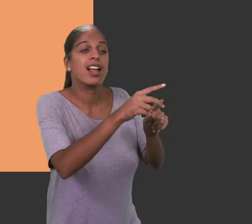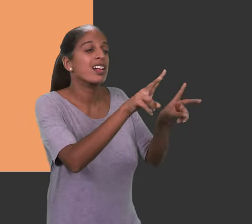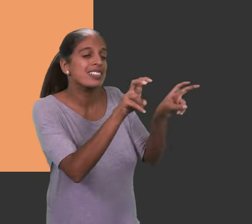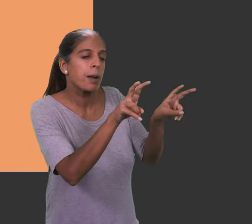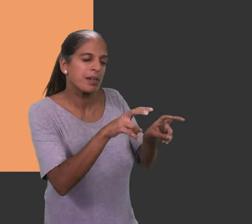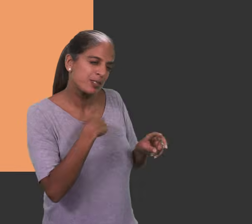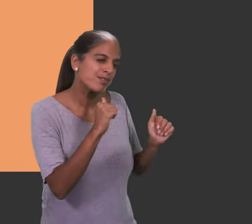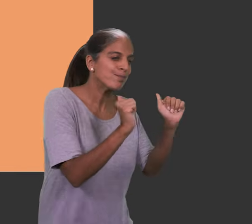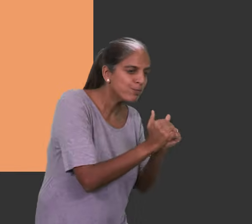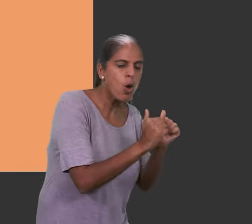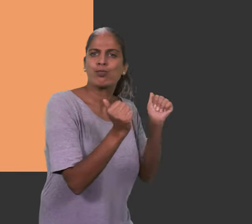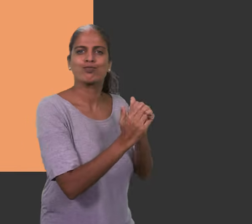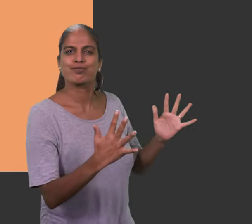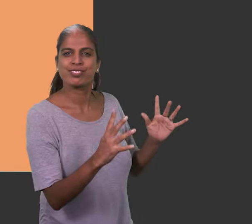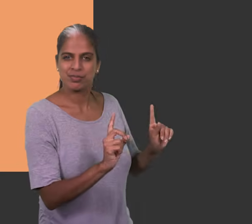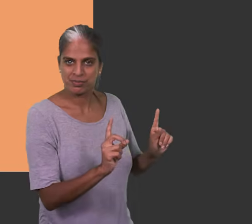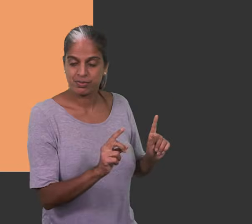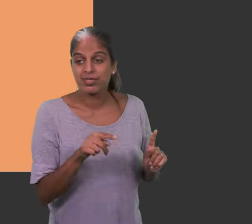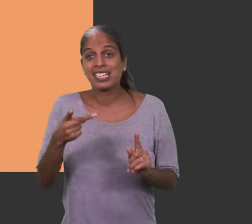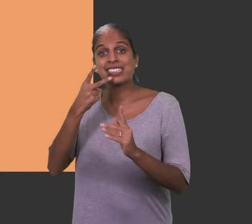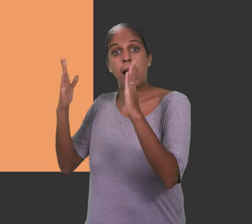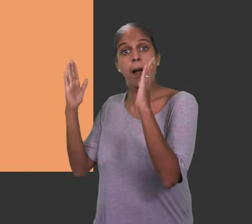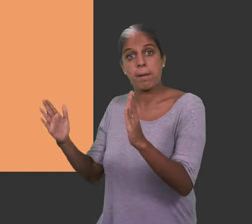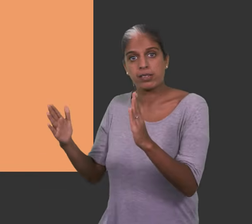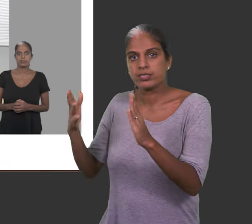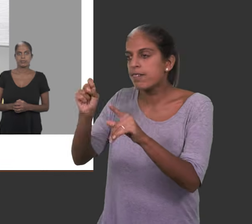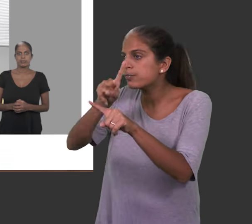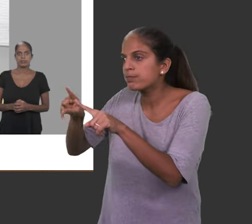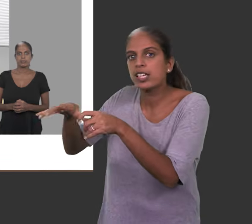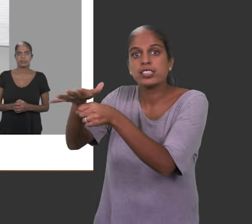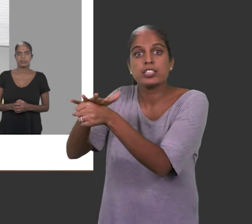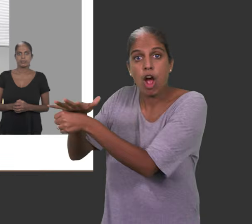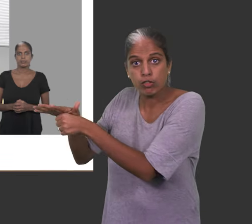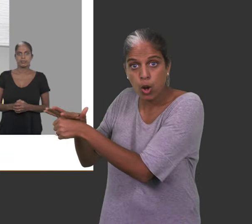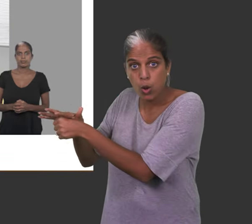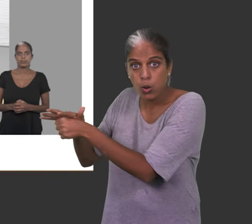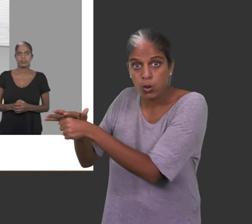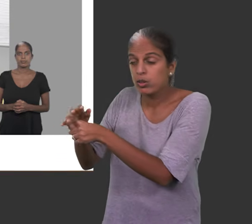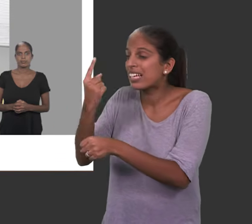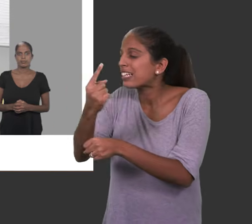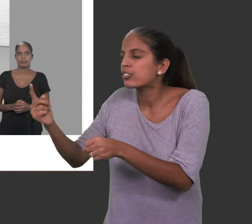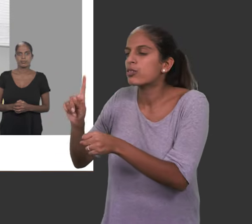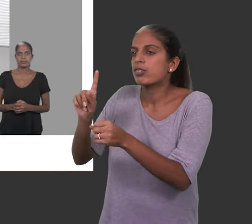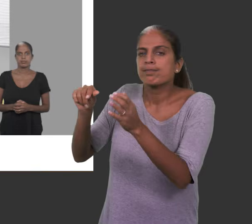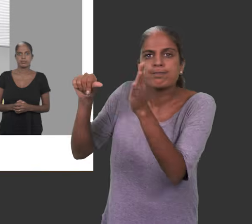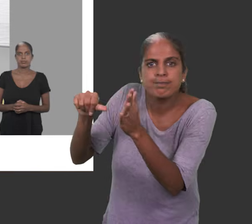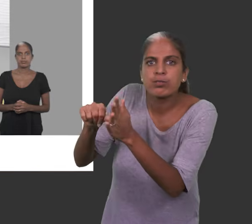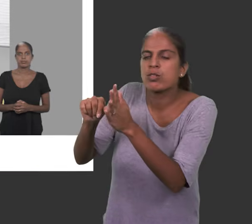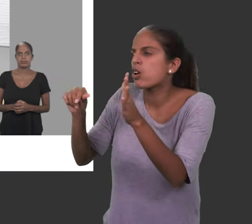In the second part, you’re presented with a series of scenarios. In each scenario, there is an issue or problem of some kind.